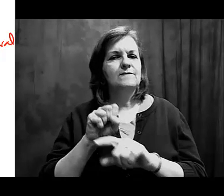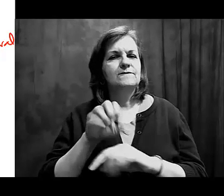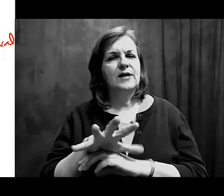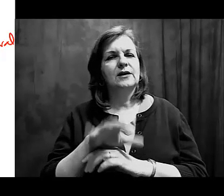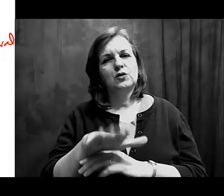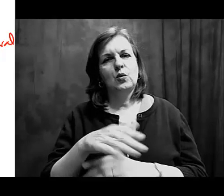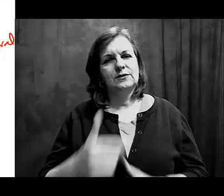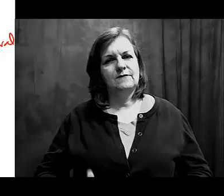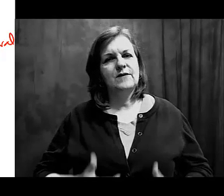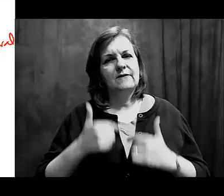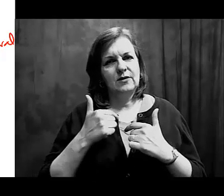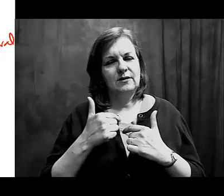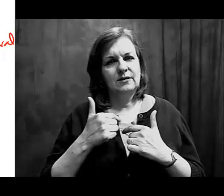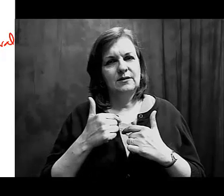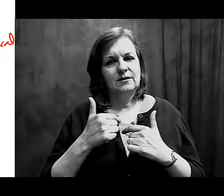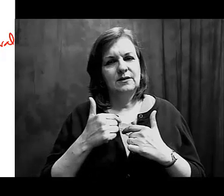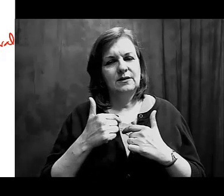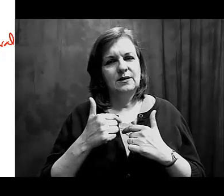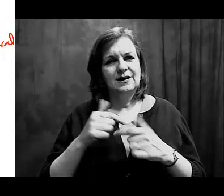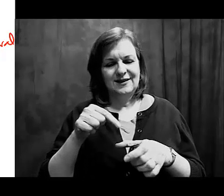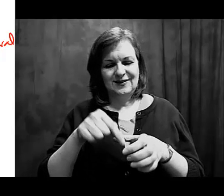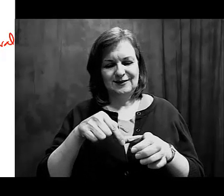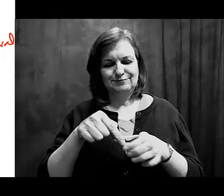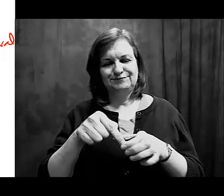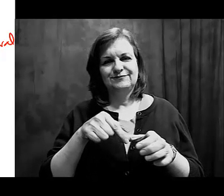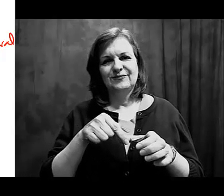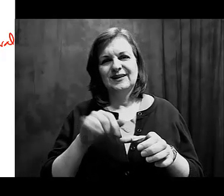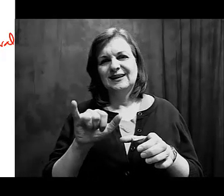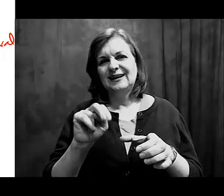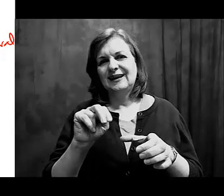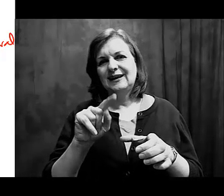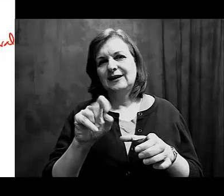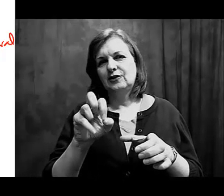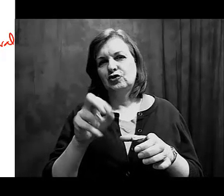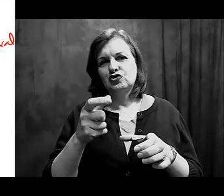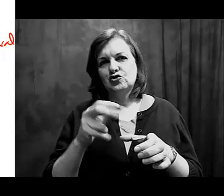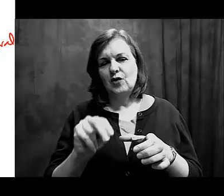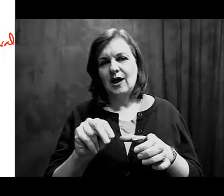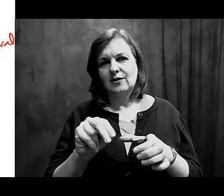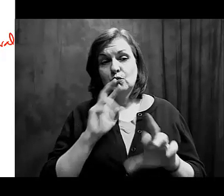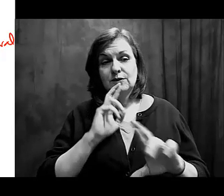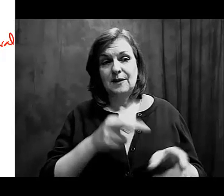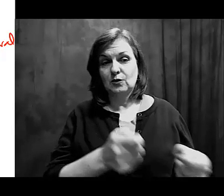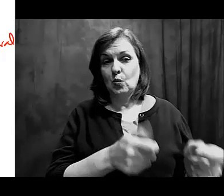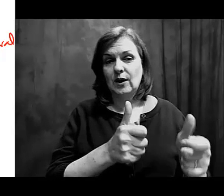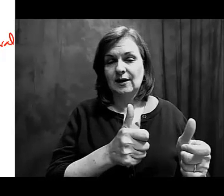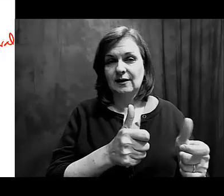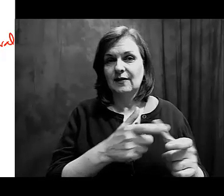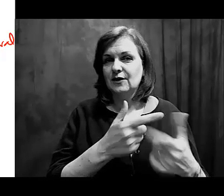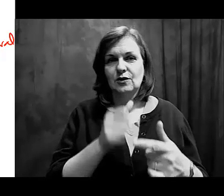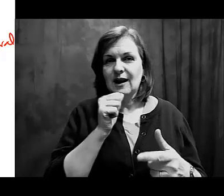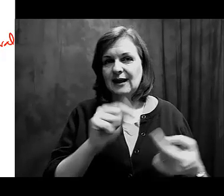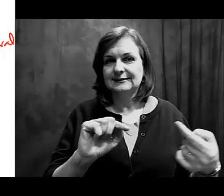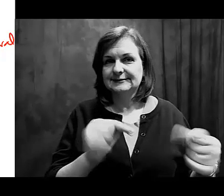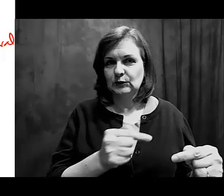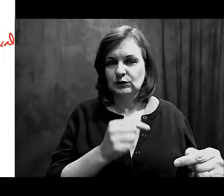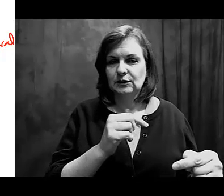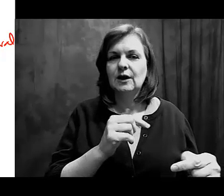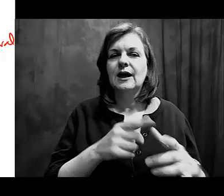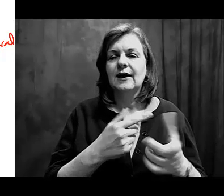this interneuron is responding so that you don't get seriously hurt -- then it'll take the time to send the signal be your brain